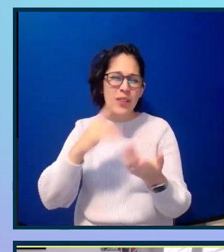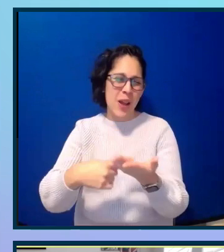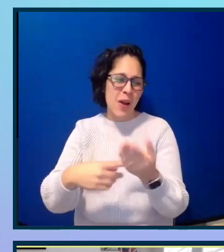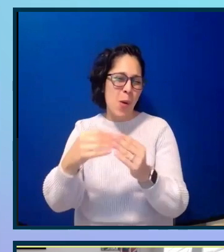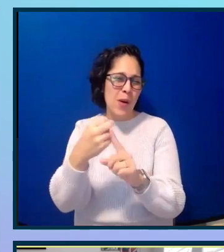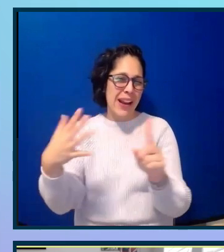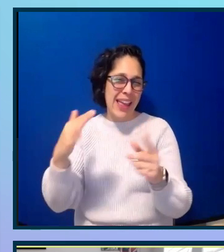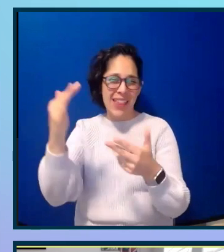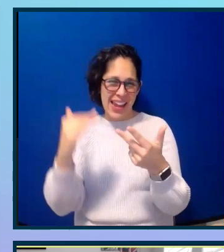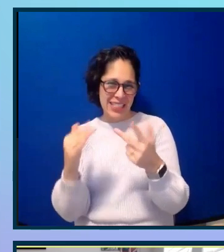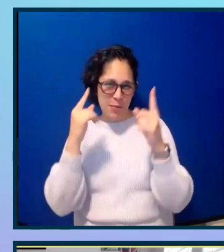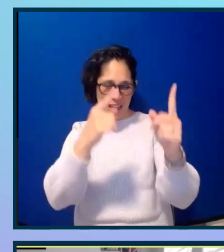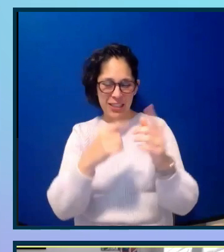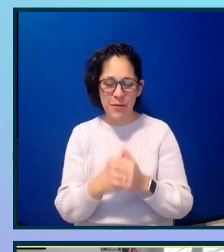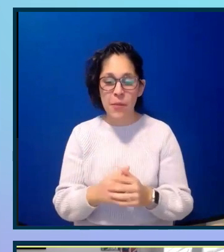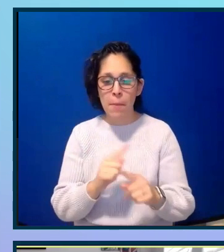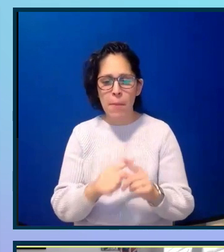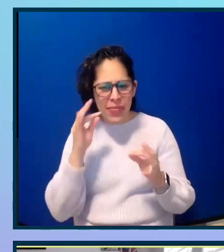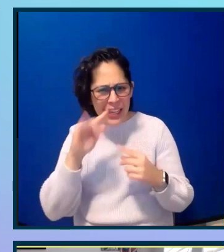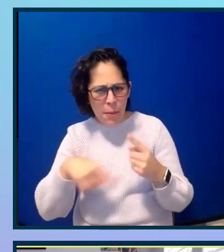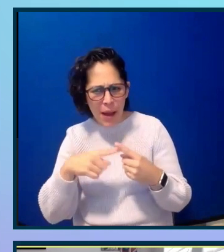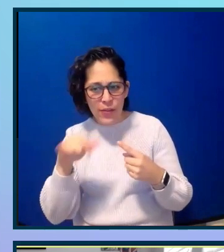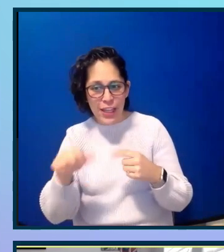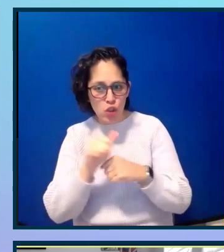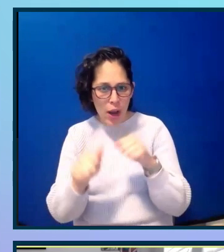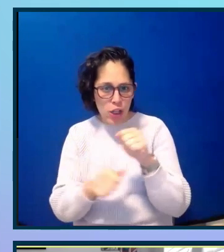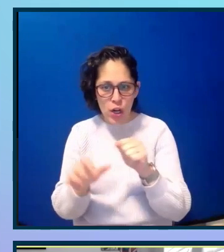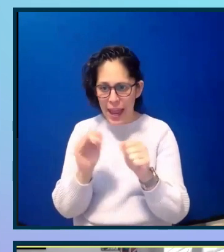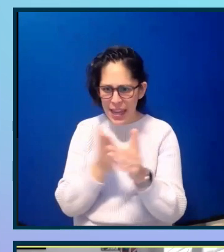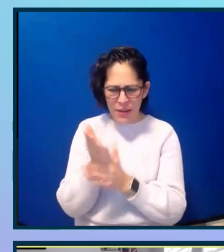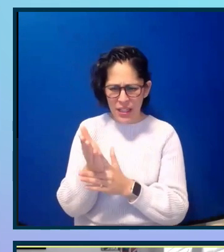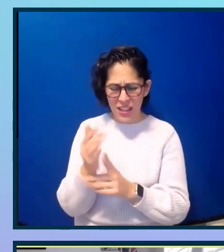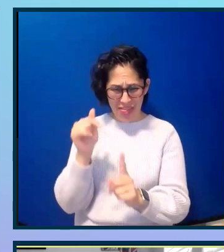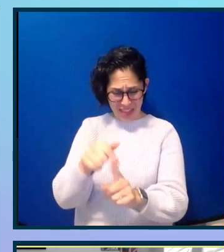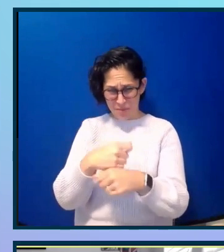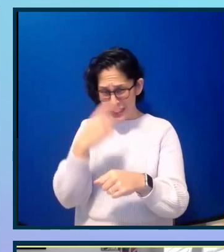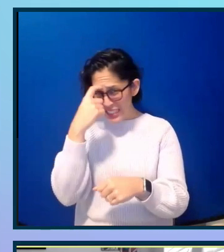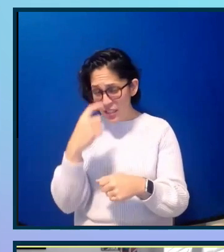But thinking about that structure and navigation, does it make sense? Does it help people with wayfinding?